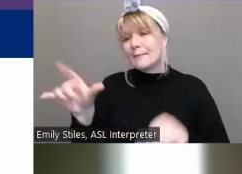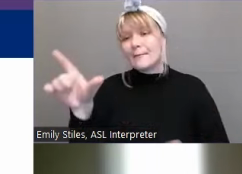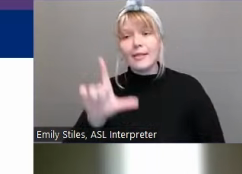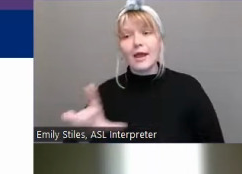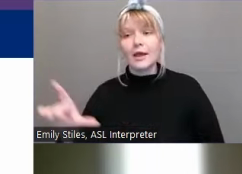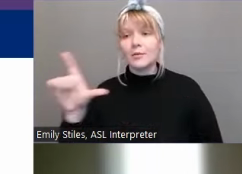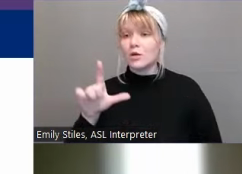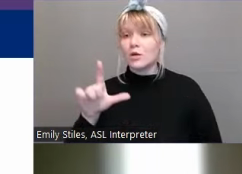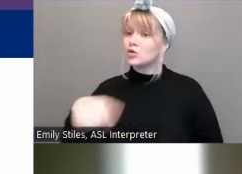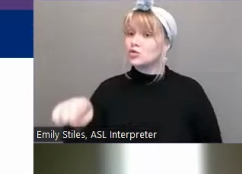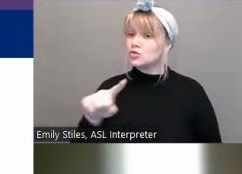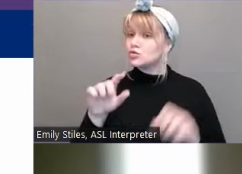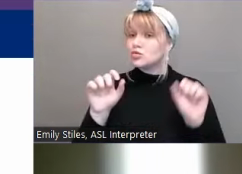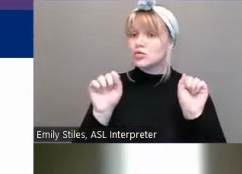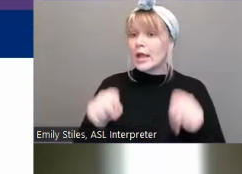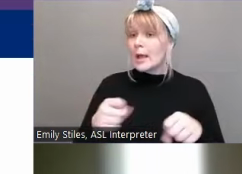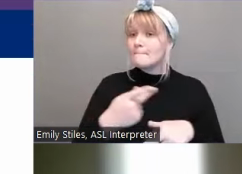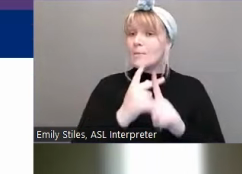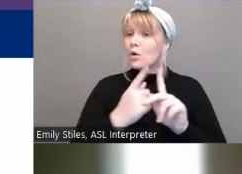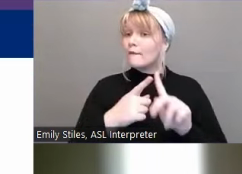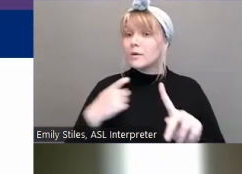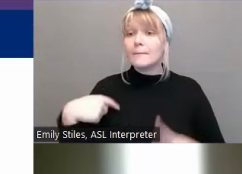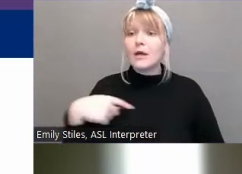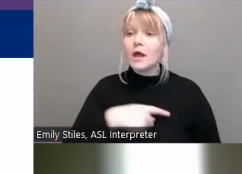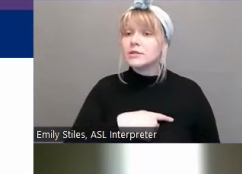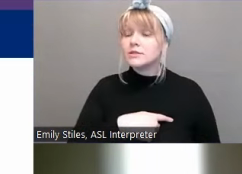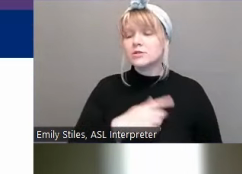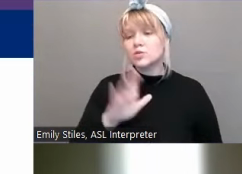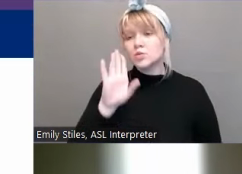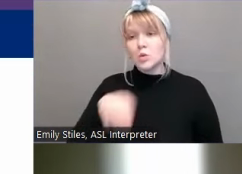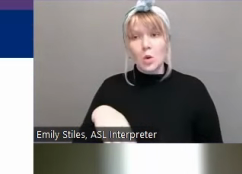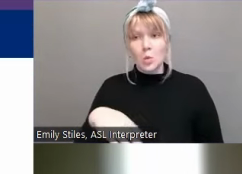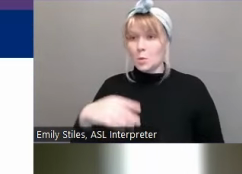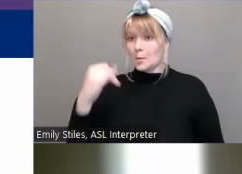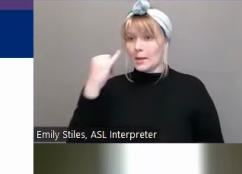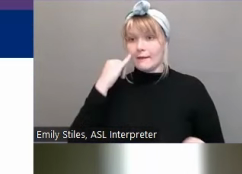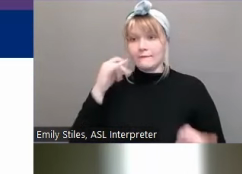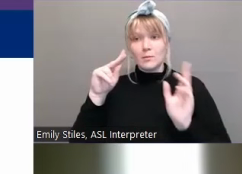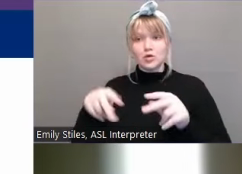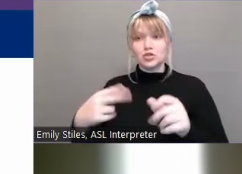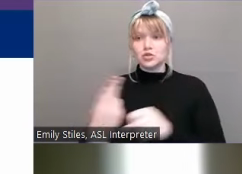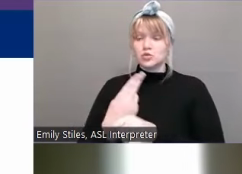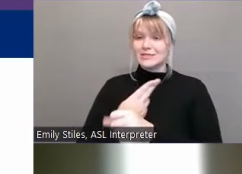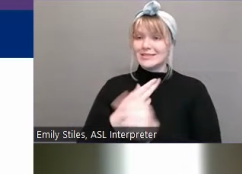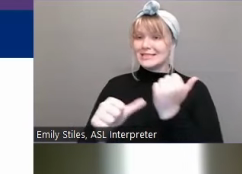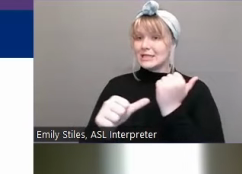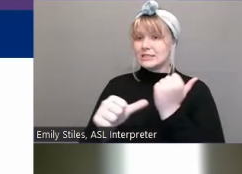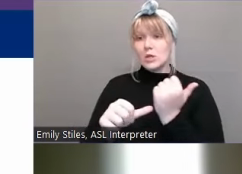People can borrow from us, either the person using the AT, their family members, the staff